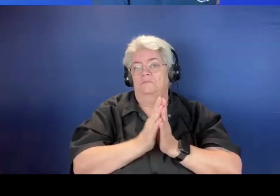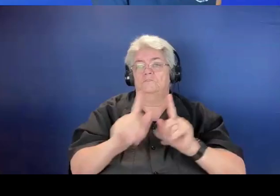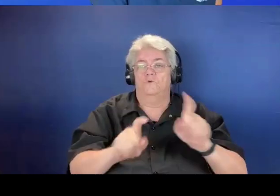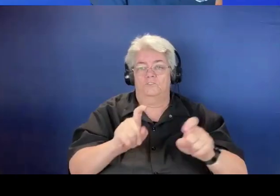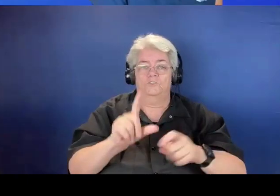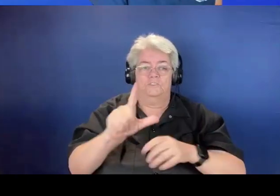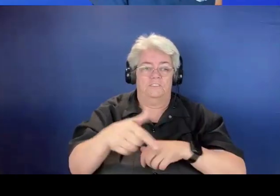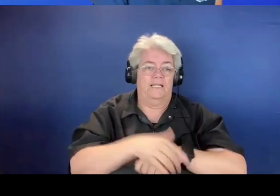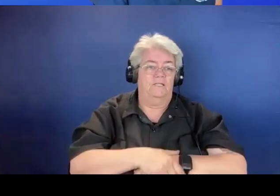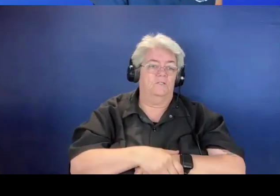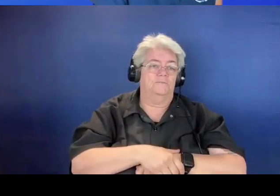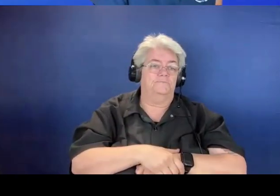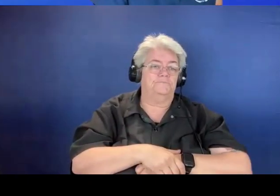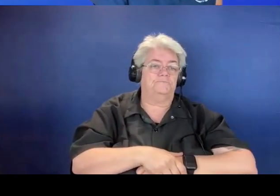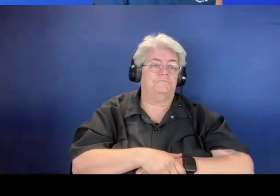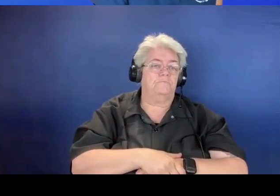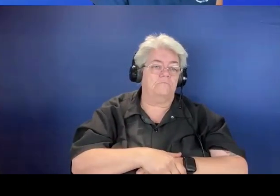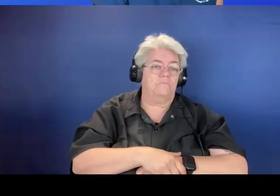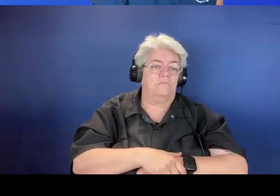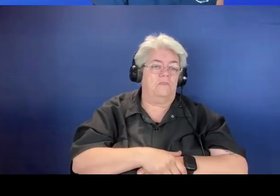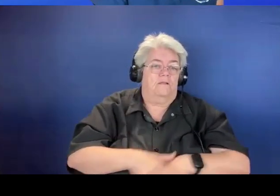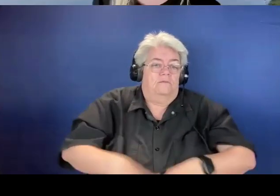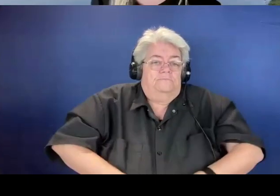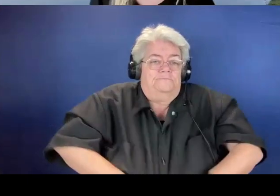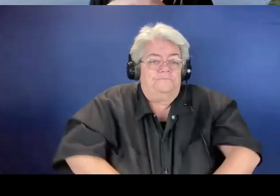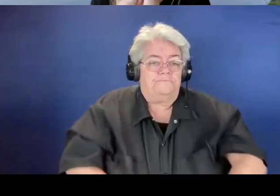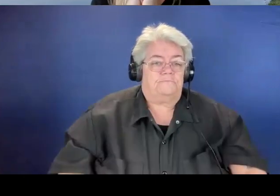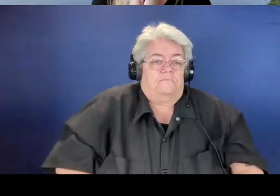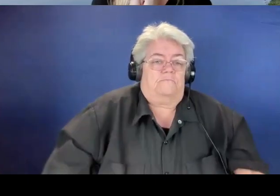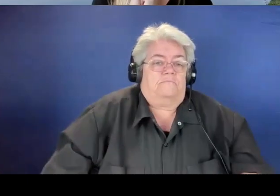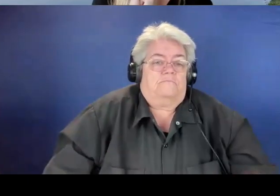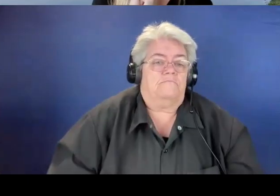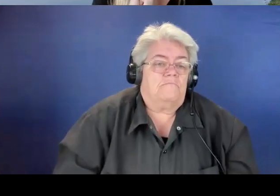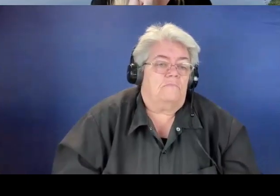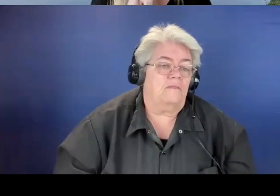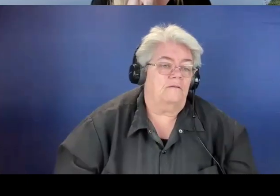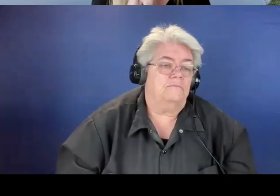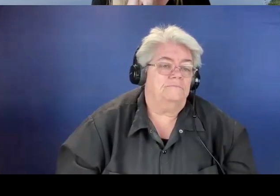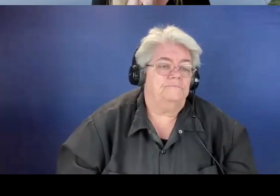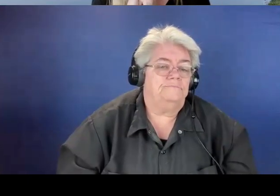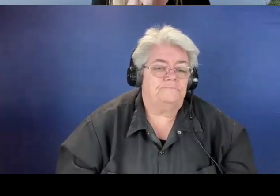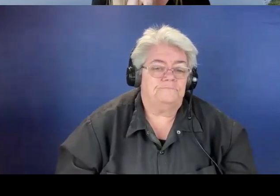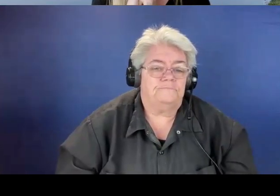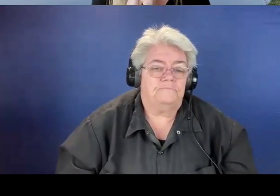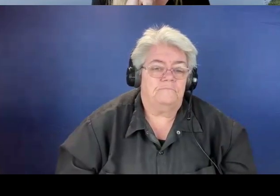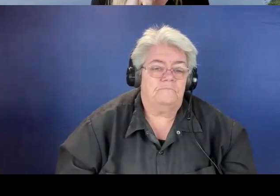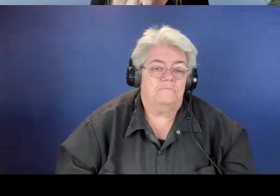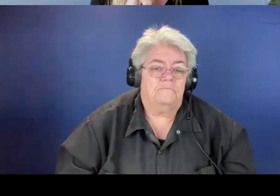We're happy to connect that way as well. Awesome.